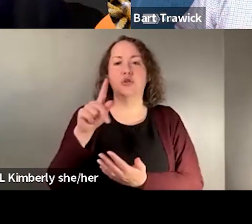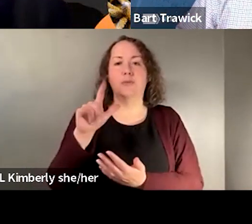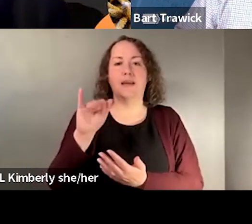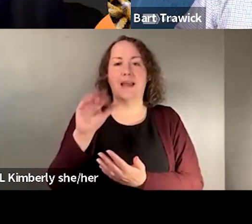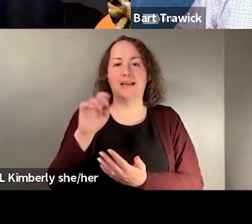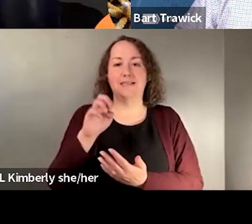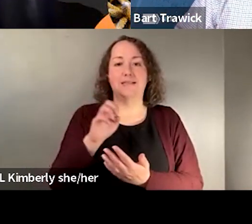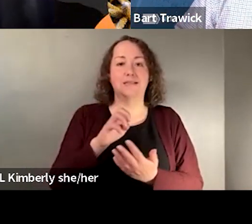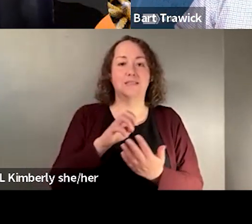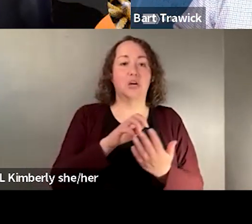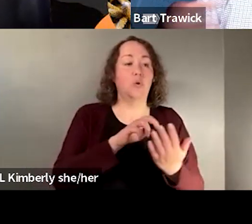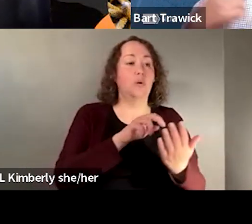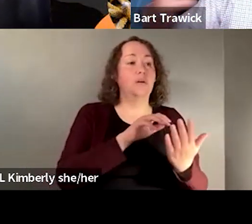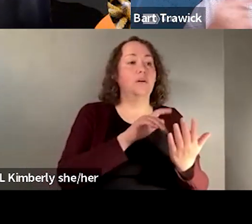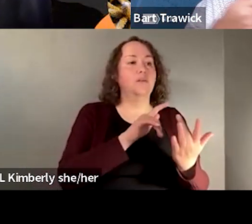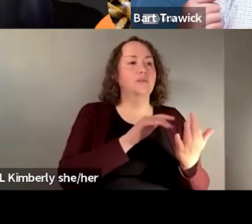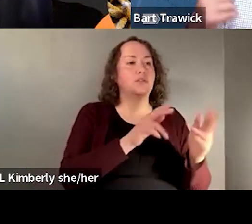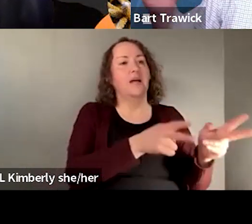It's not a one-to-one connection.